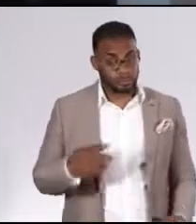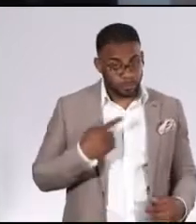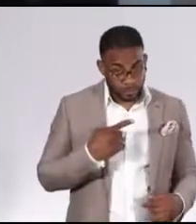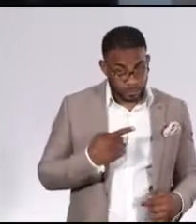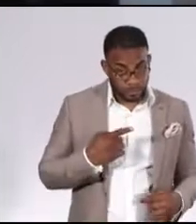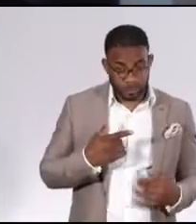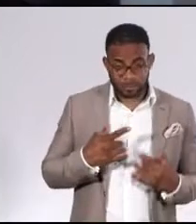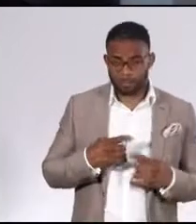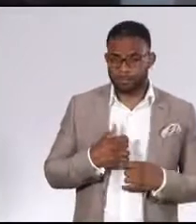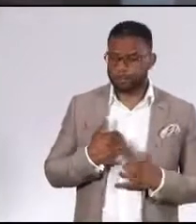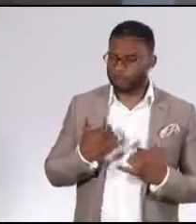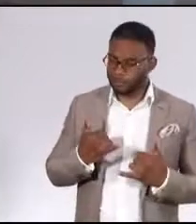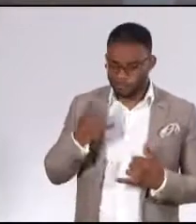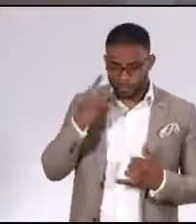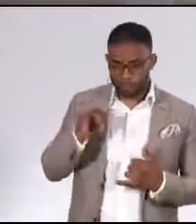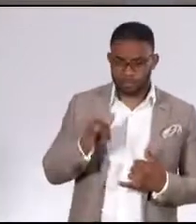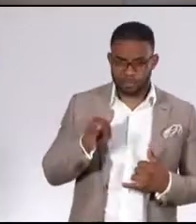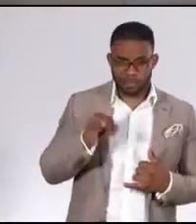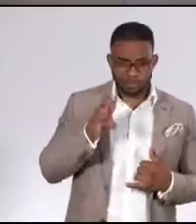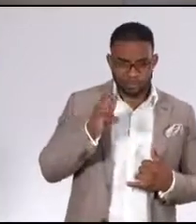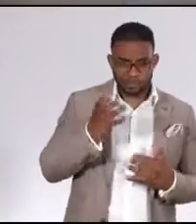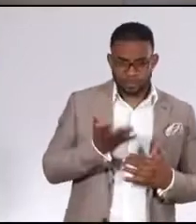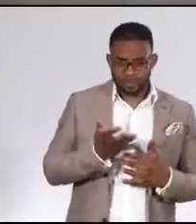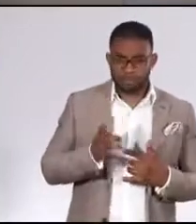but I still think that hearing devices should work better.